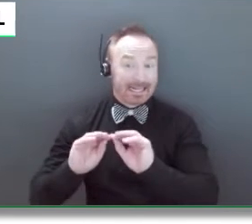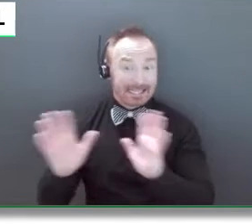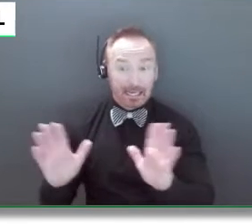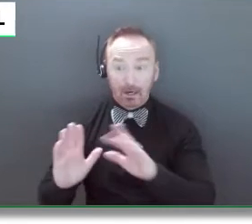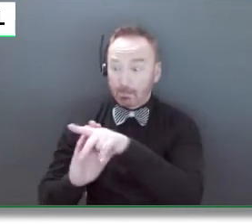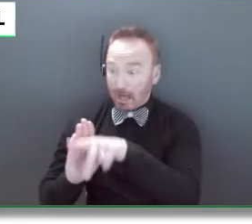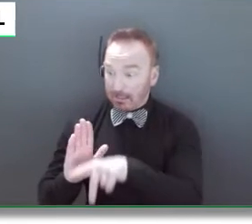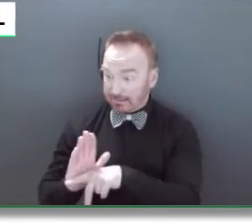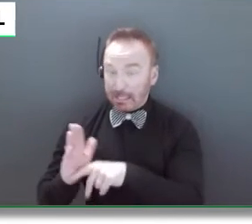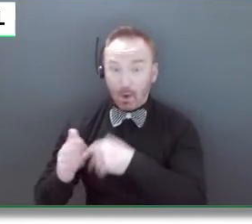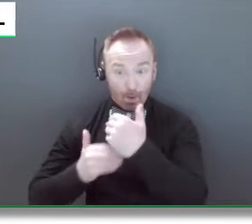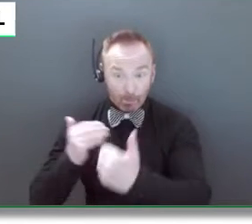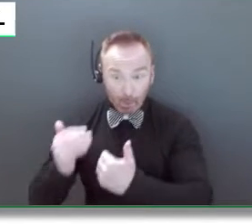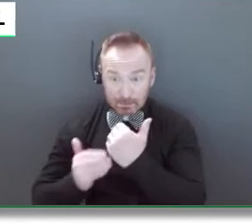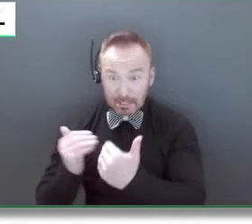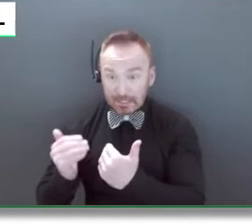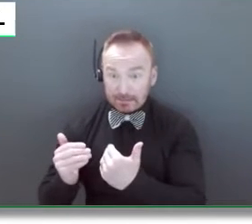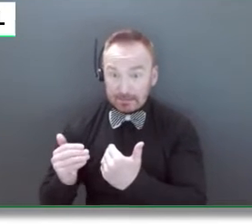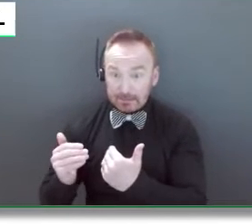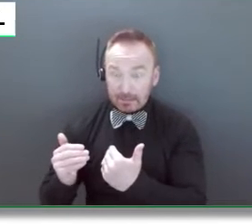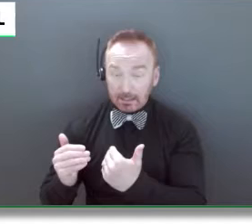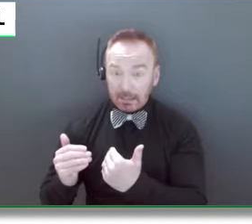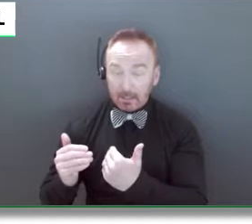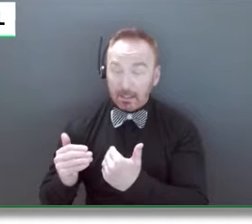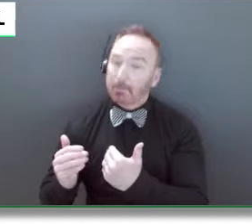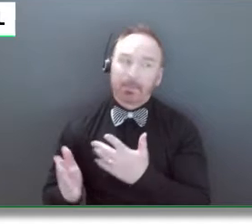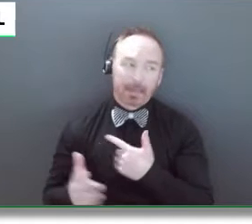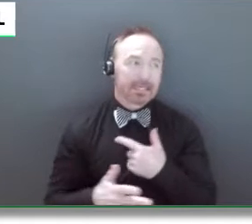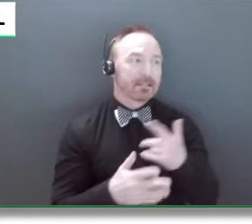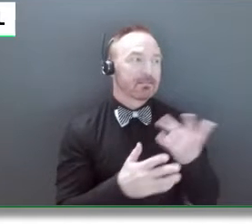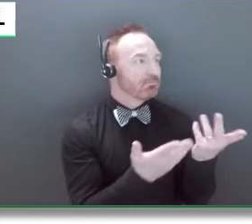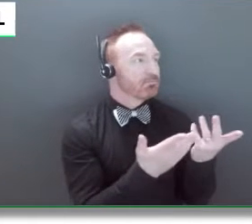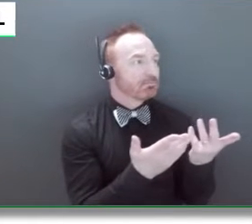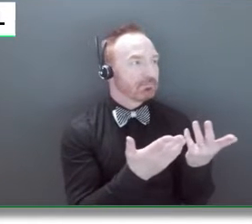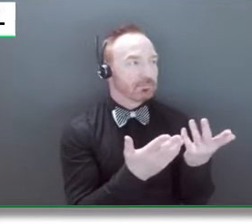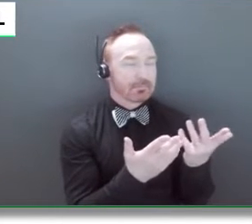the education and awareness to the general public as a whole as to what is